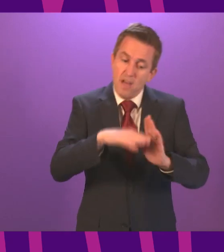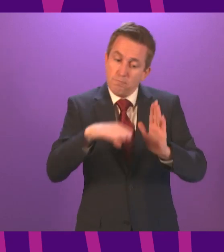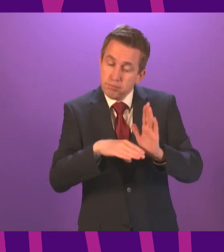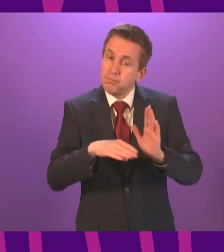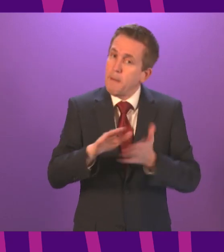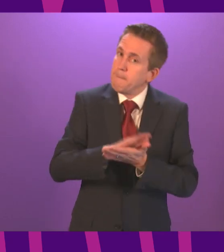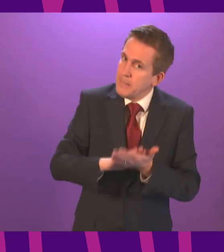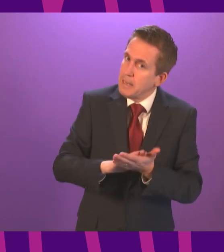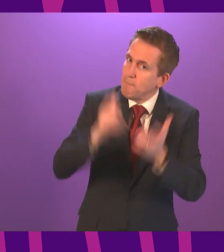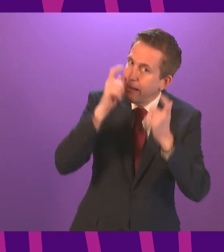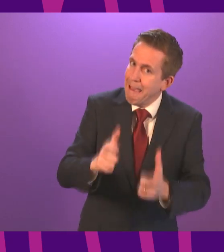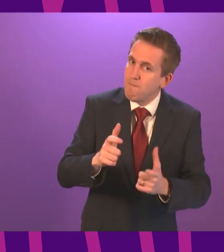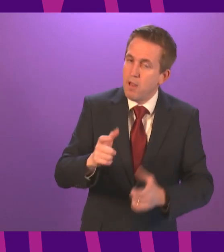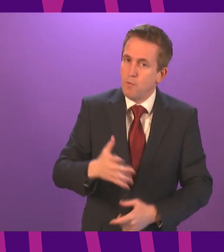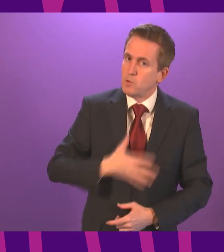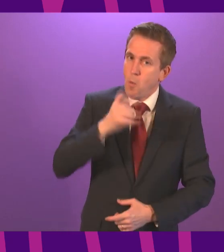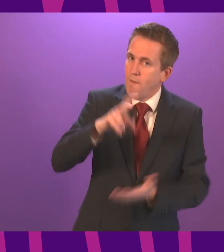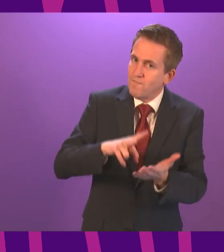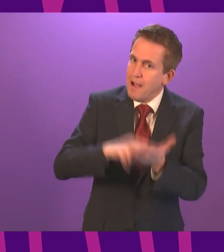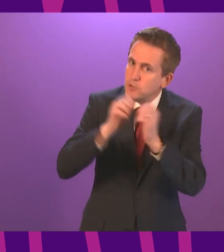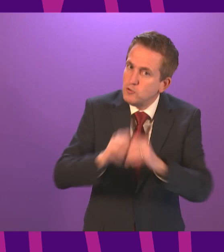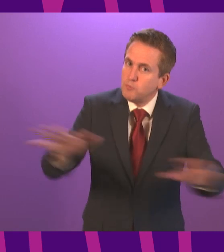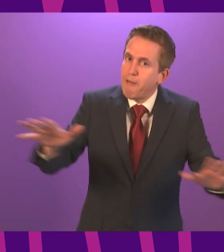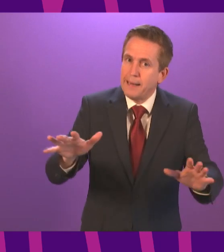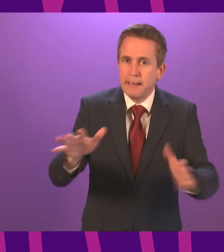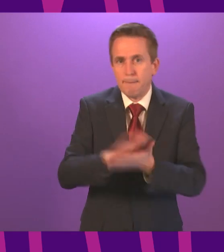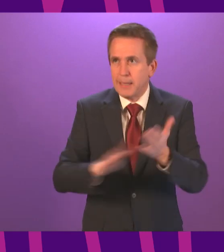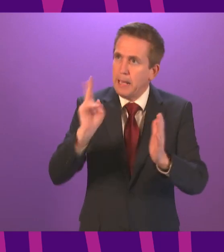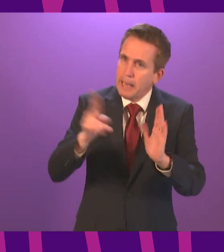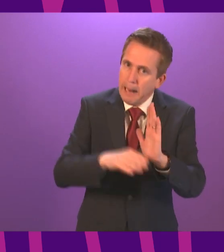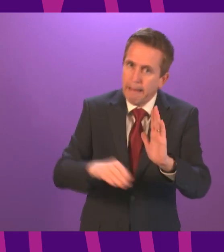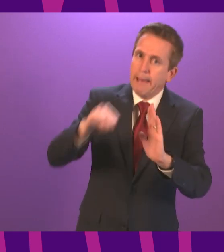it becomes more important for everybody to abide by the rules that are in place in their areas.